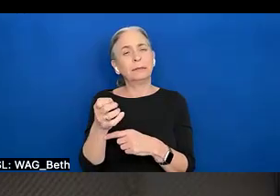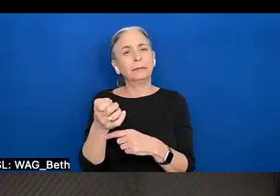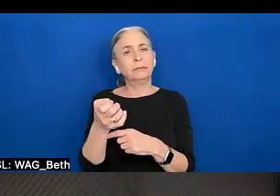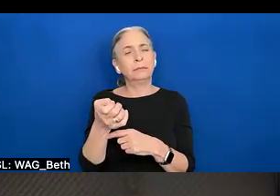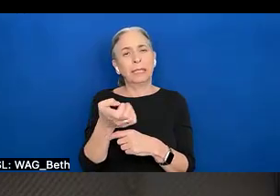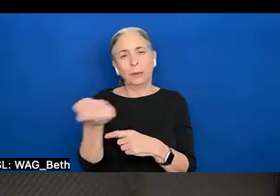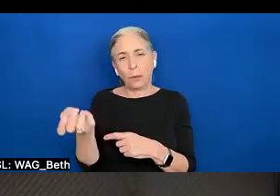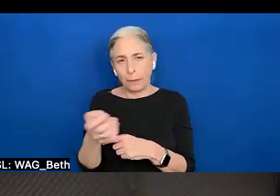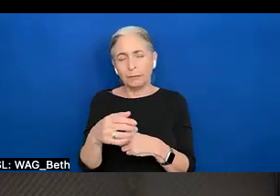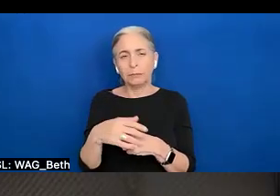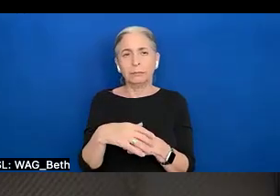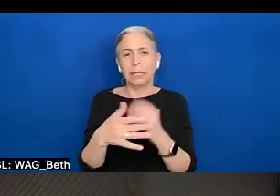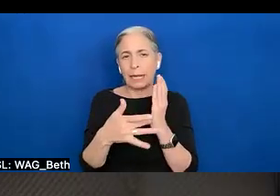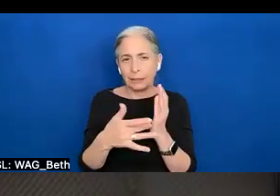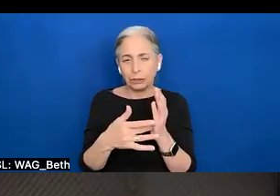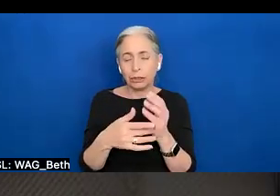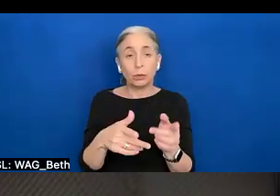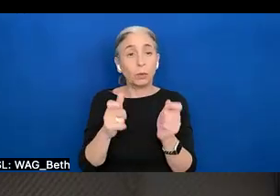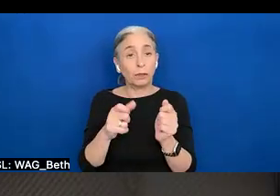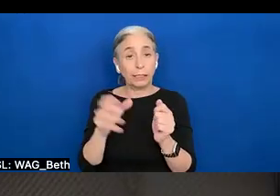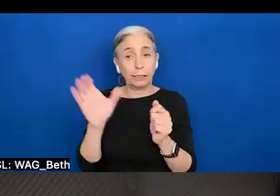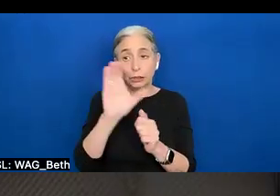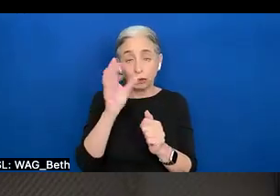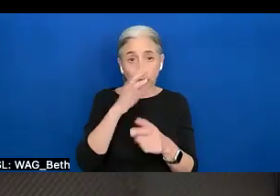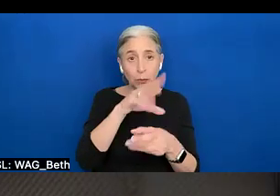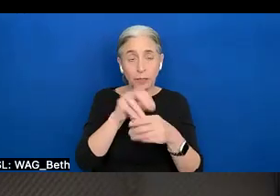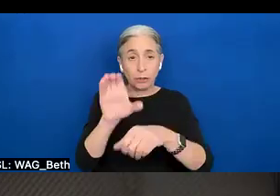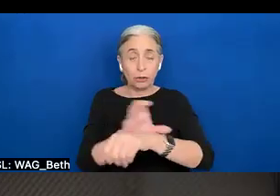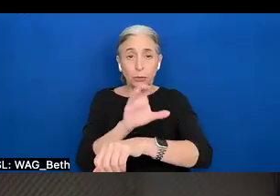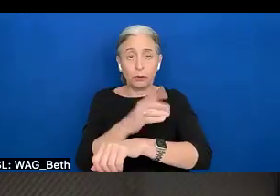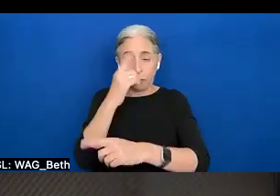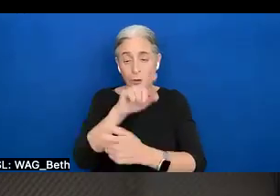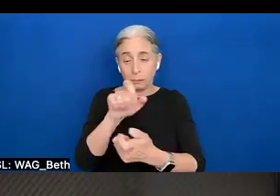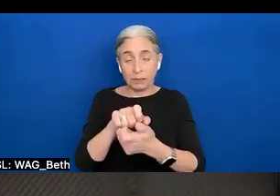And you quickly search in your computer for a specific document.